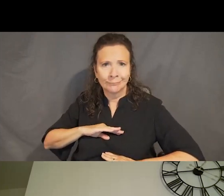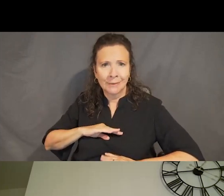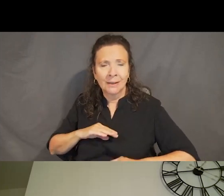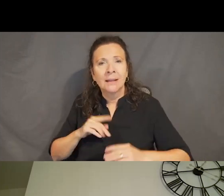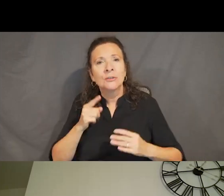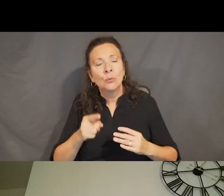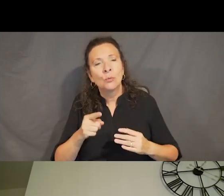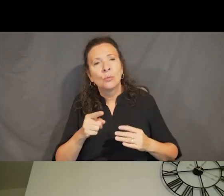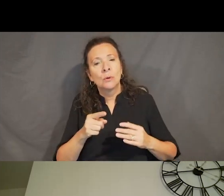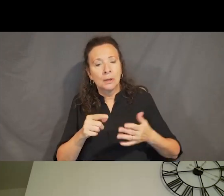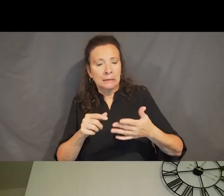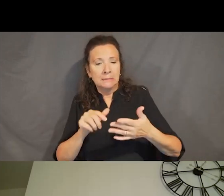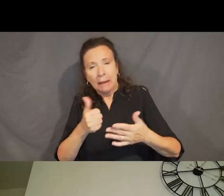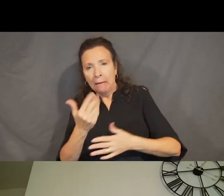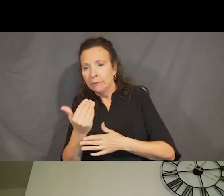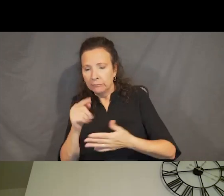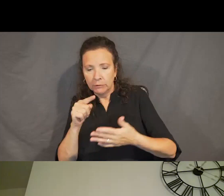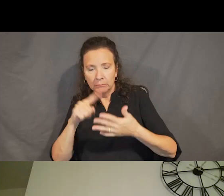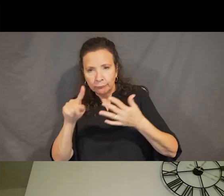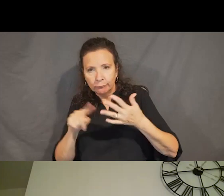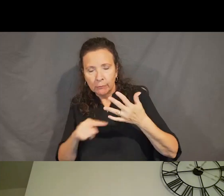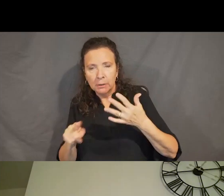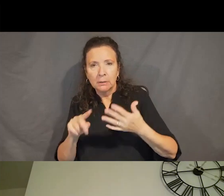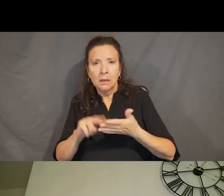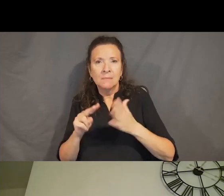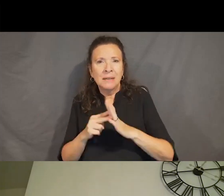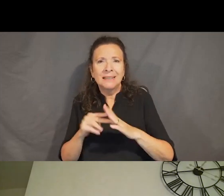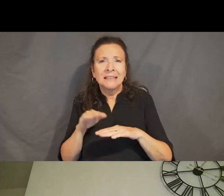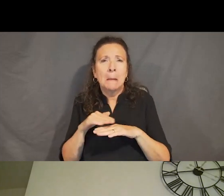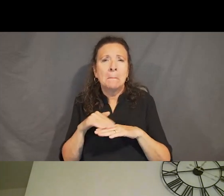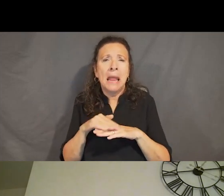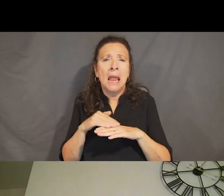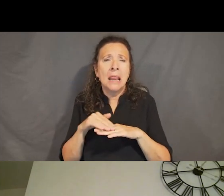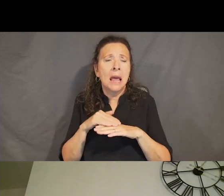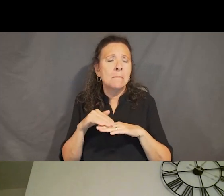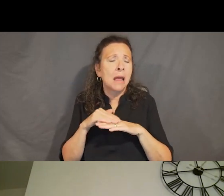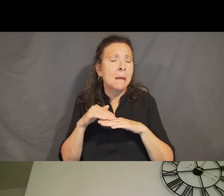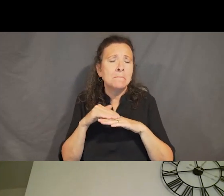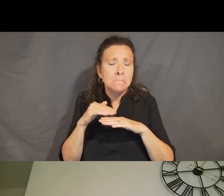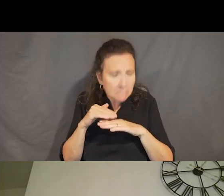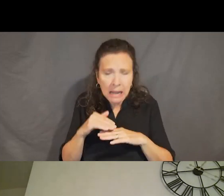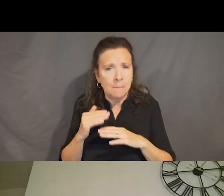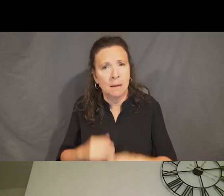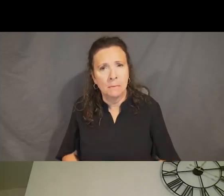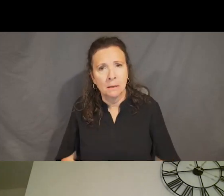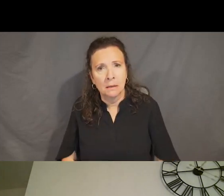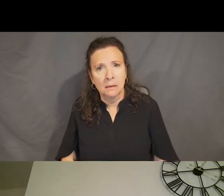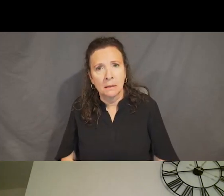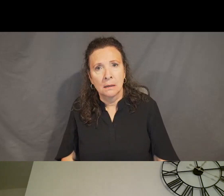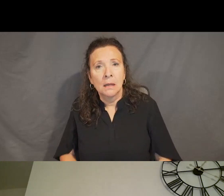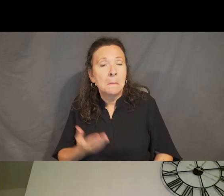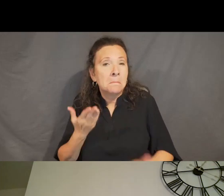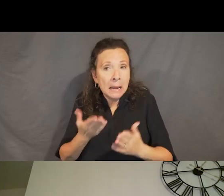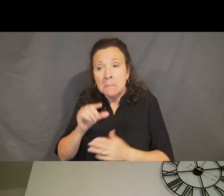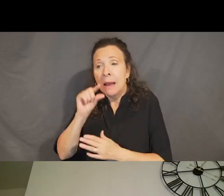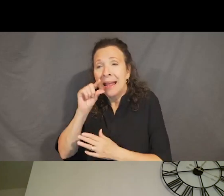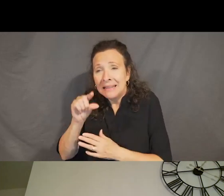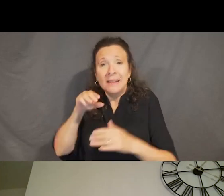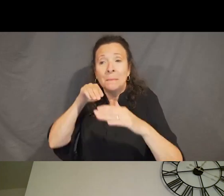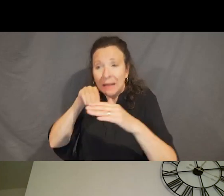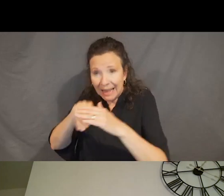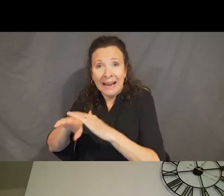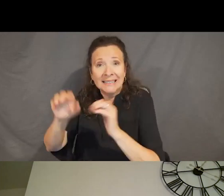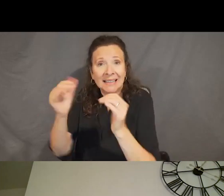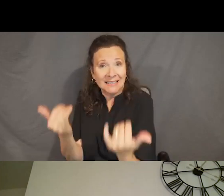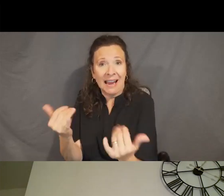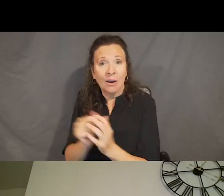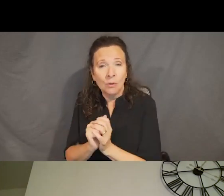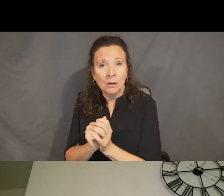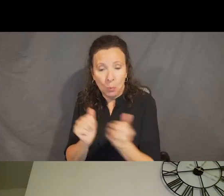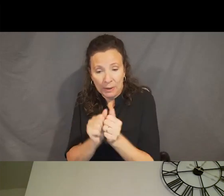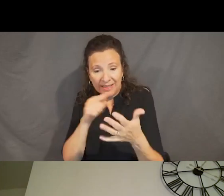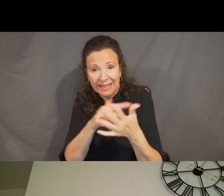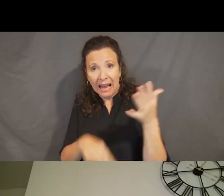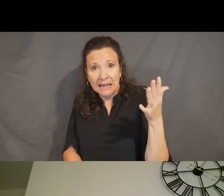that you must do to even get a bit of access, but it doesn't cover having a good user experience,